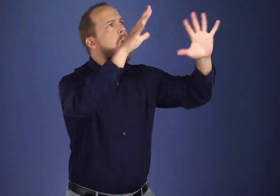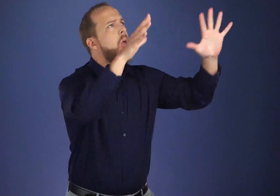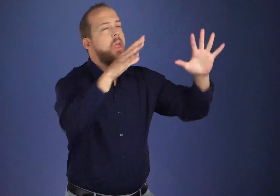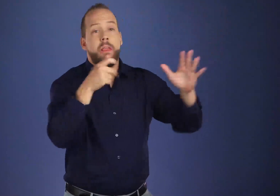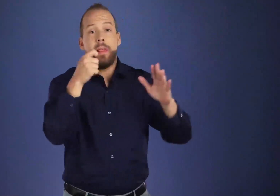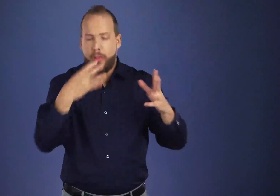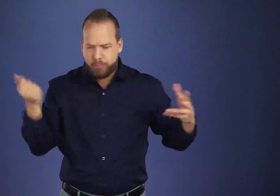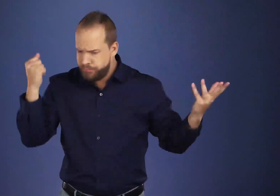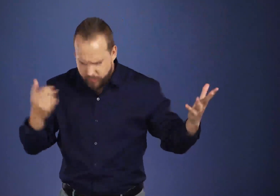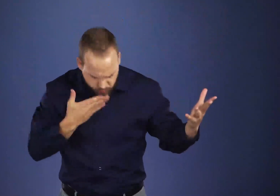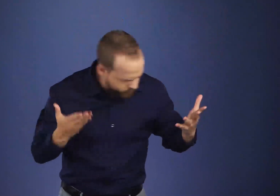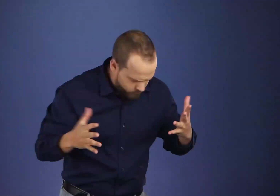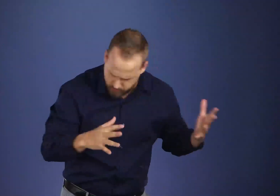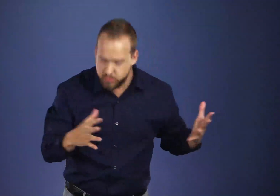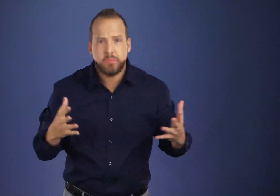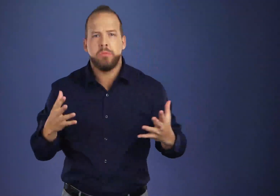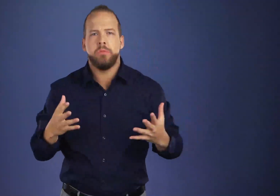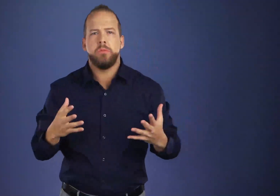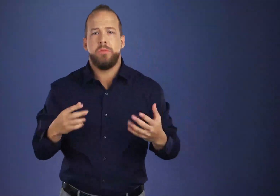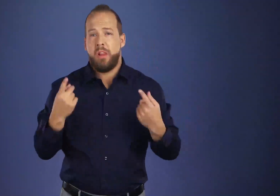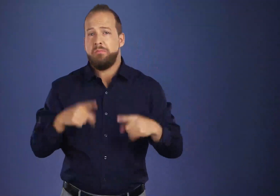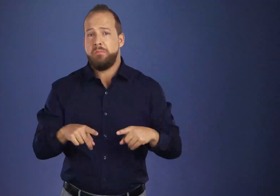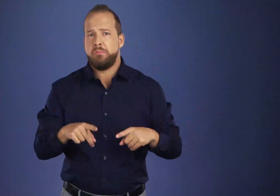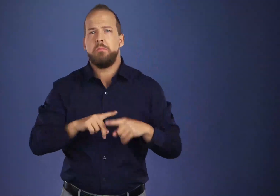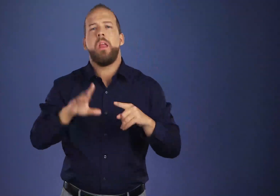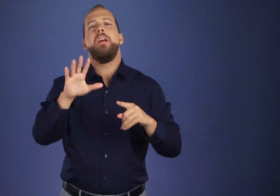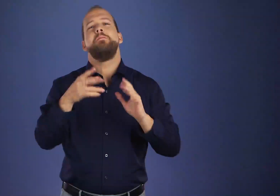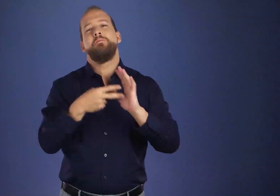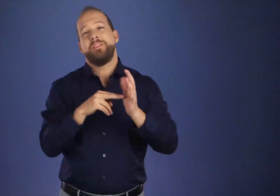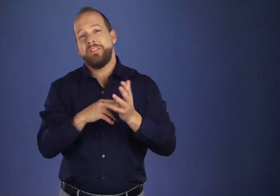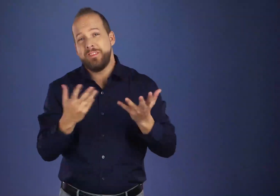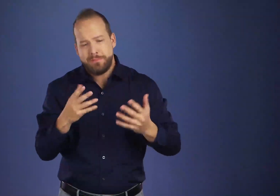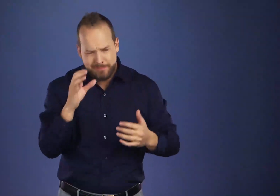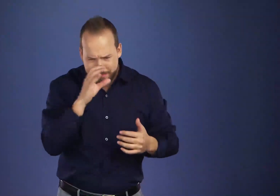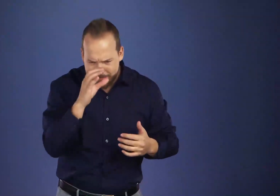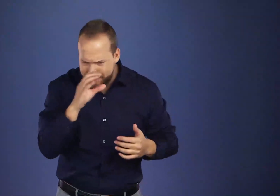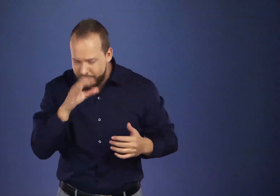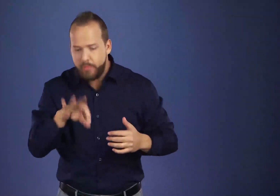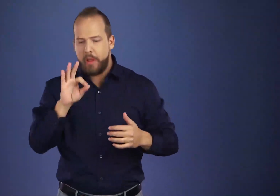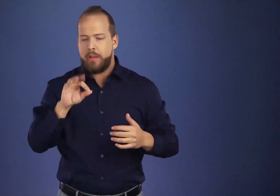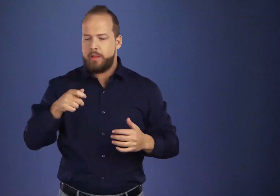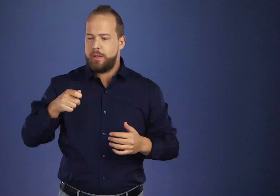it will always respond the moment we again pick up the key of willingness.